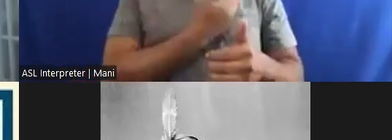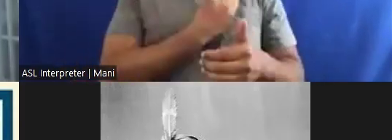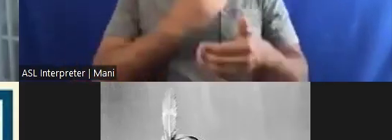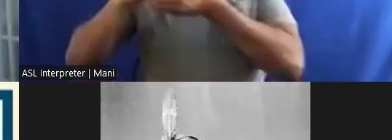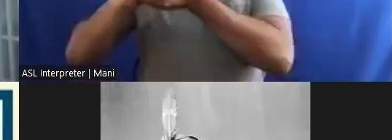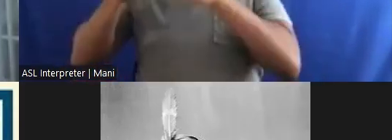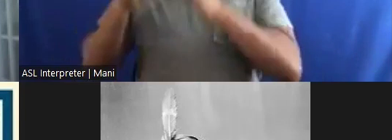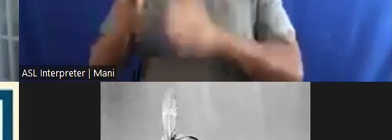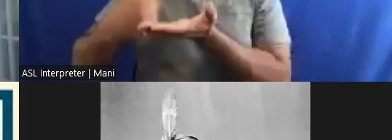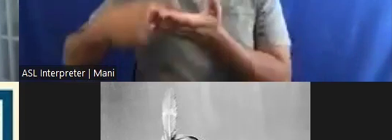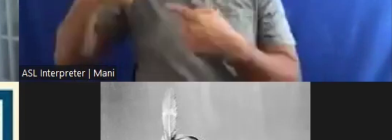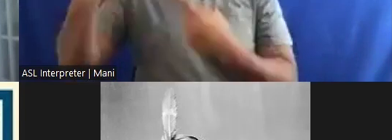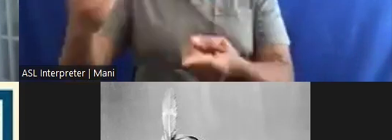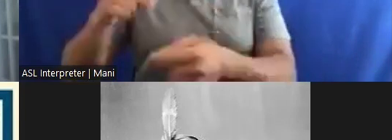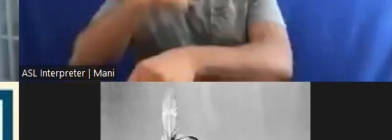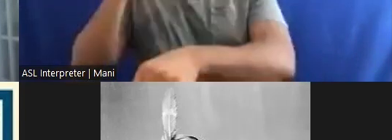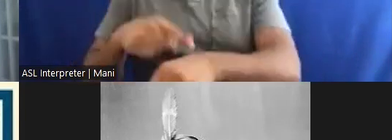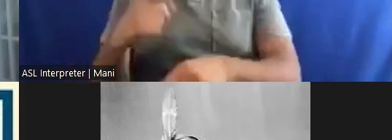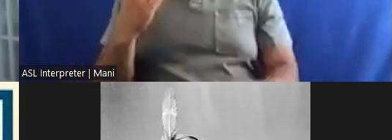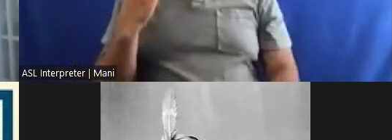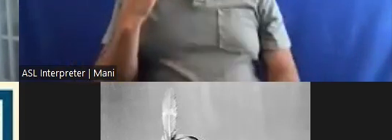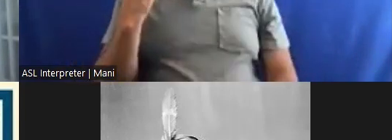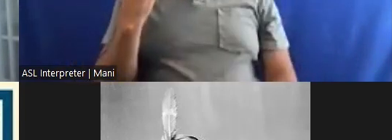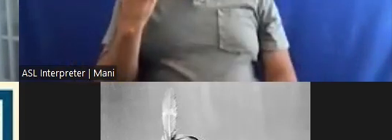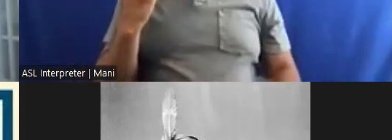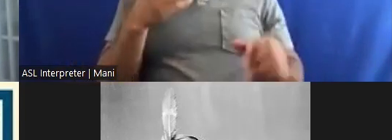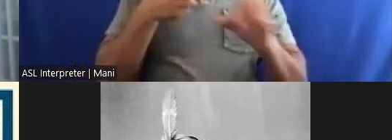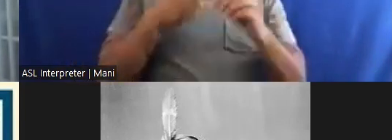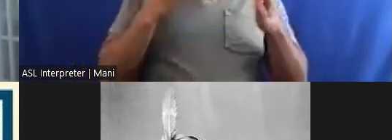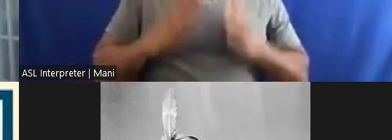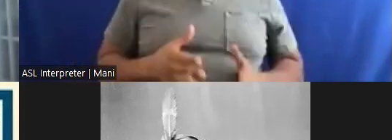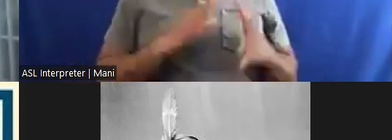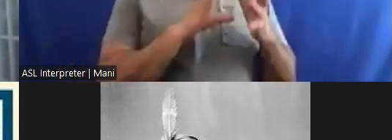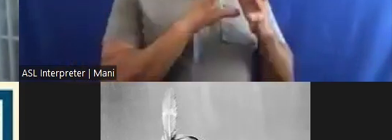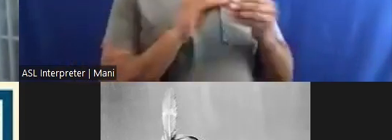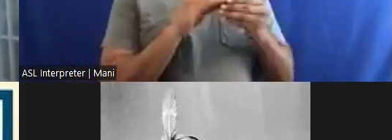around, like why are participants retelling the same stories and information